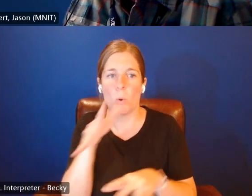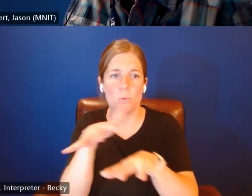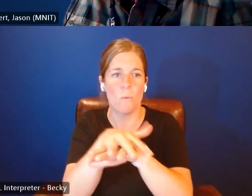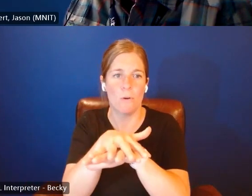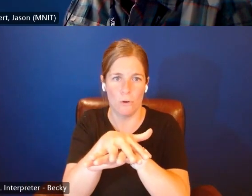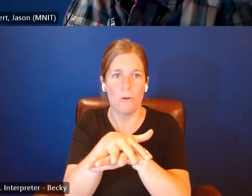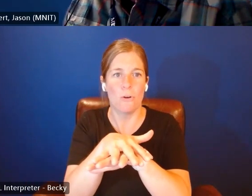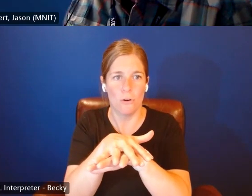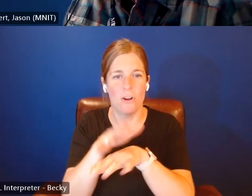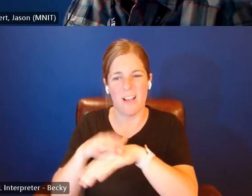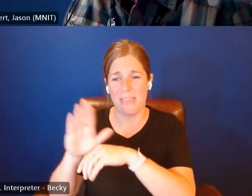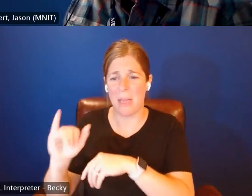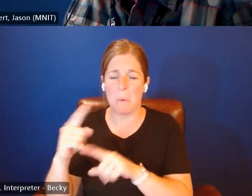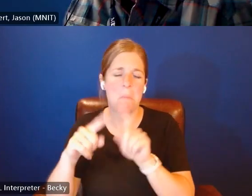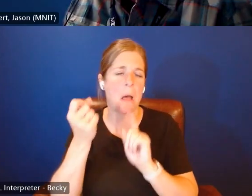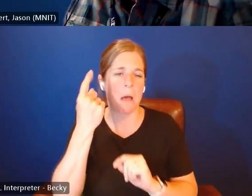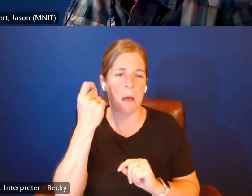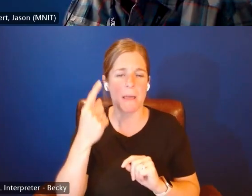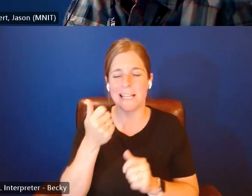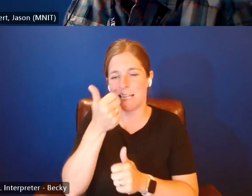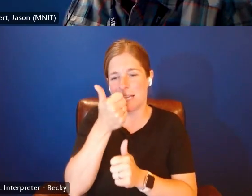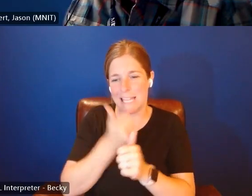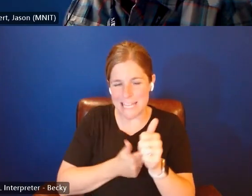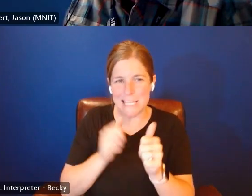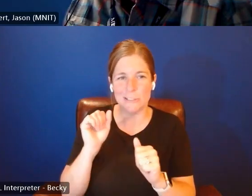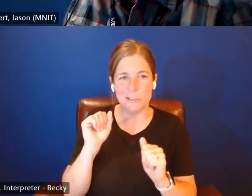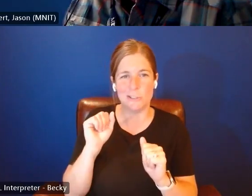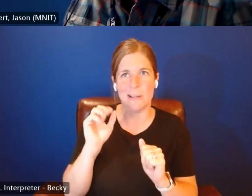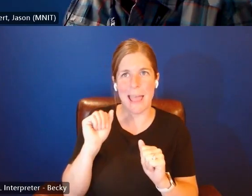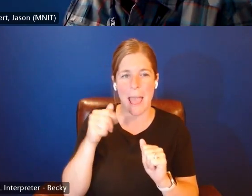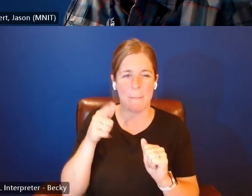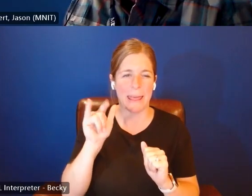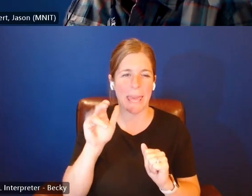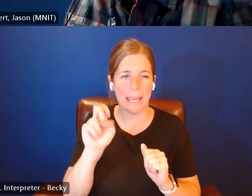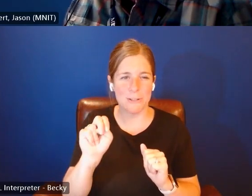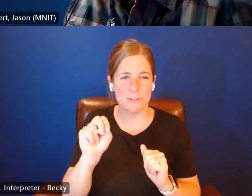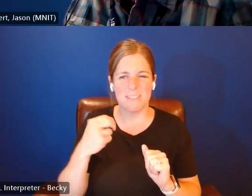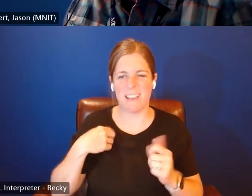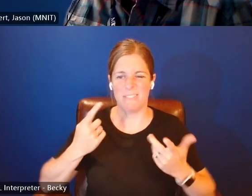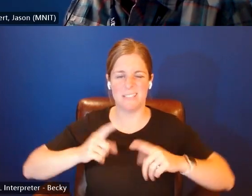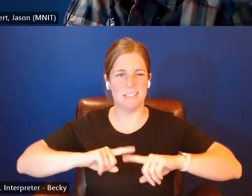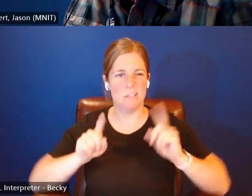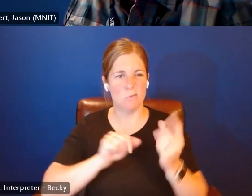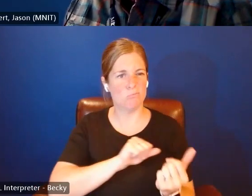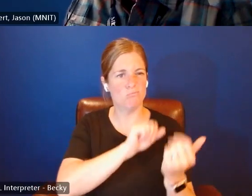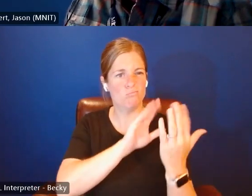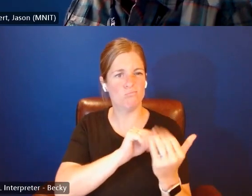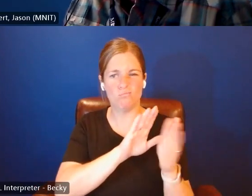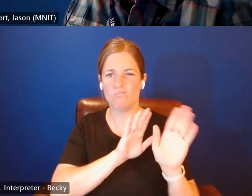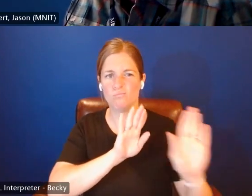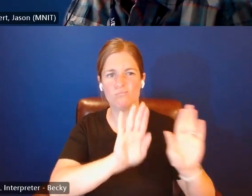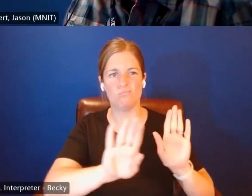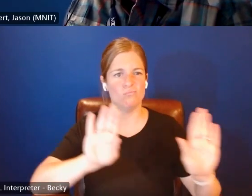Each screen reader has a little bit of a different approach to presenting information.